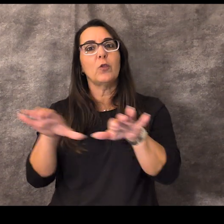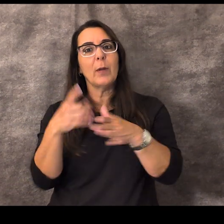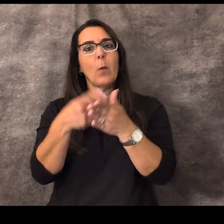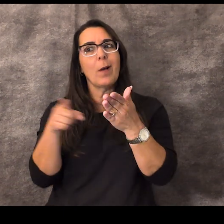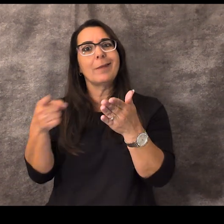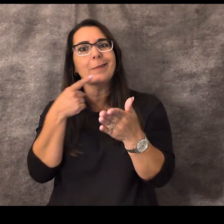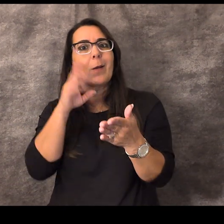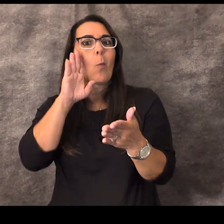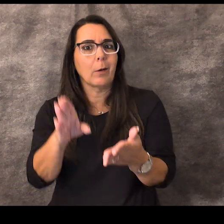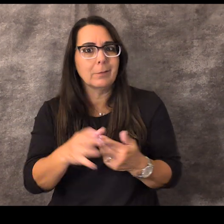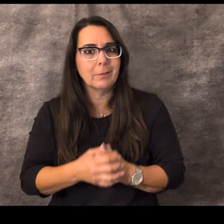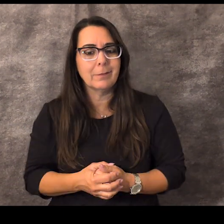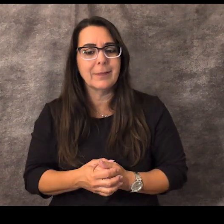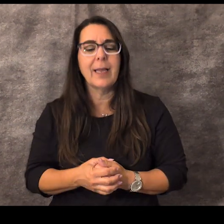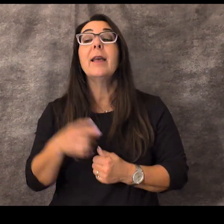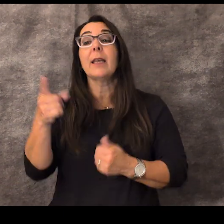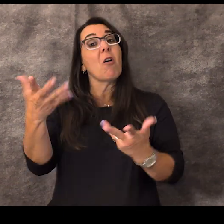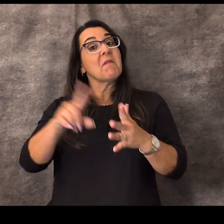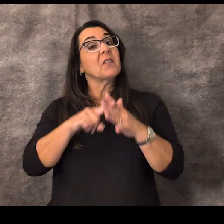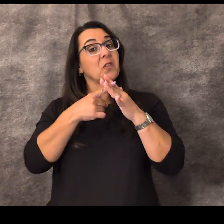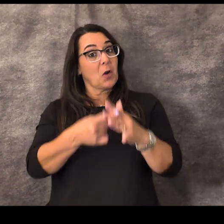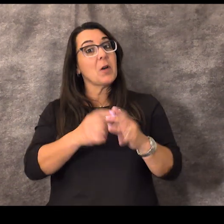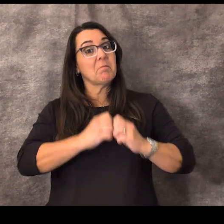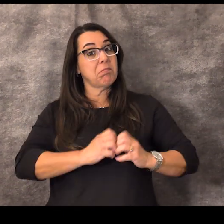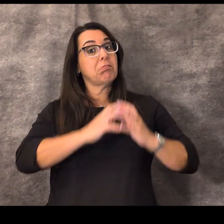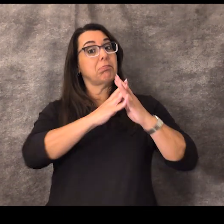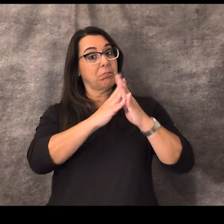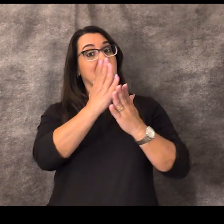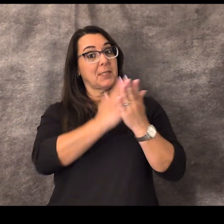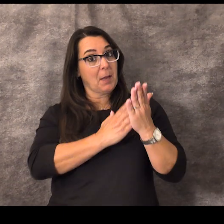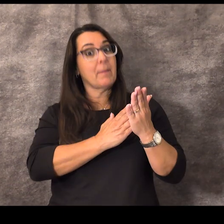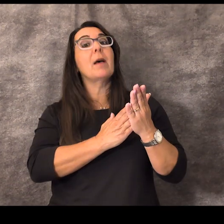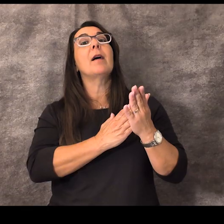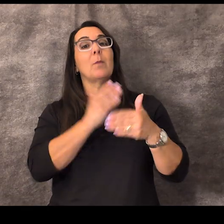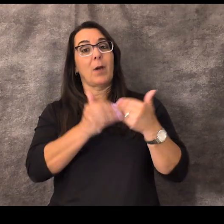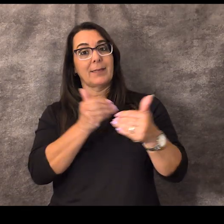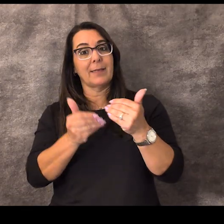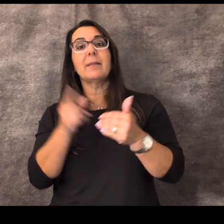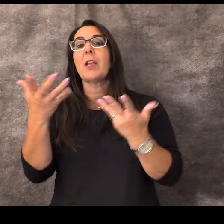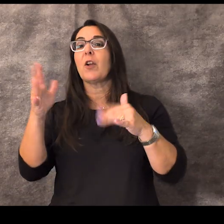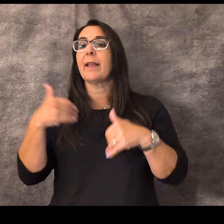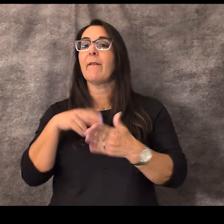It's already started implementing a number of the terms, like I said, they already have the contract with the new mobile crisis teams.